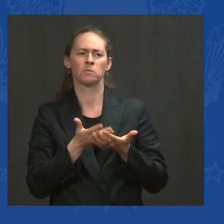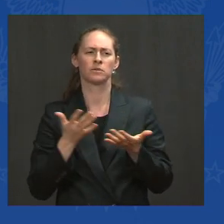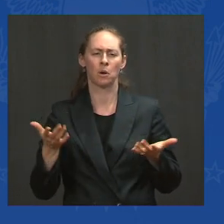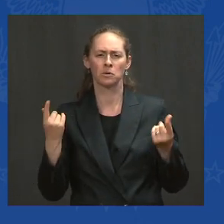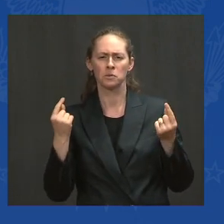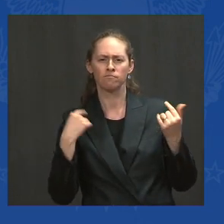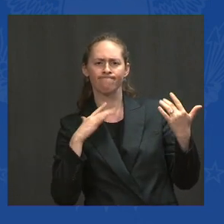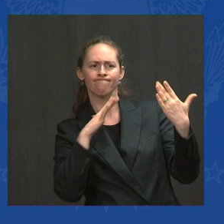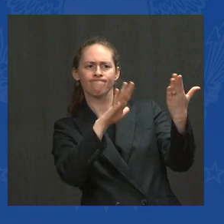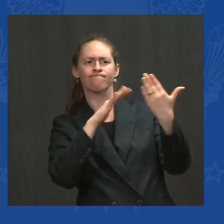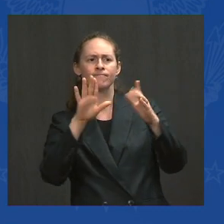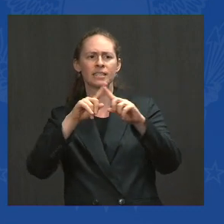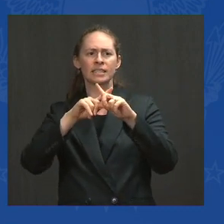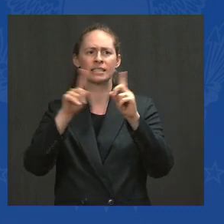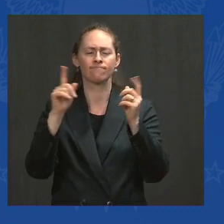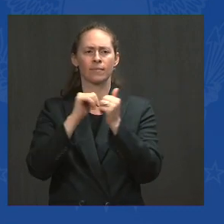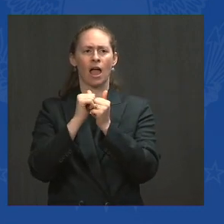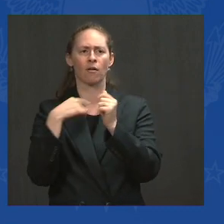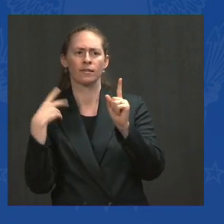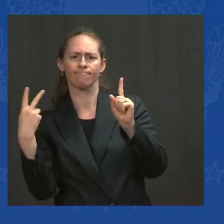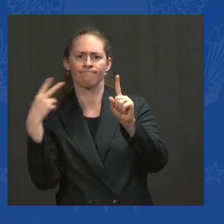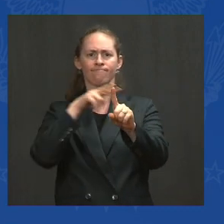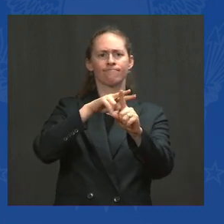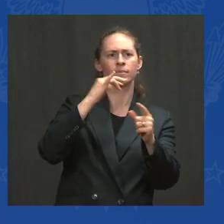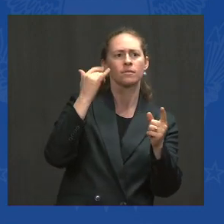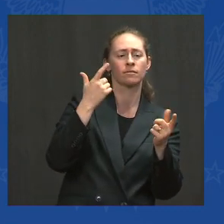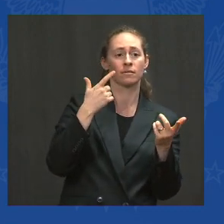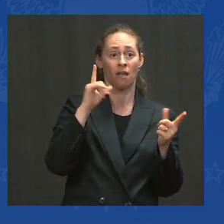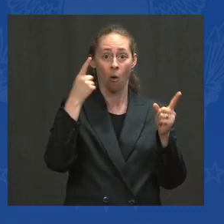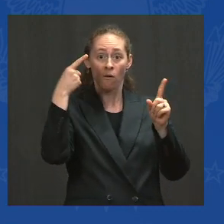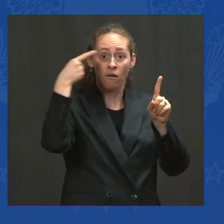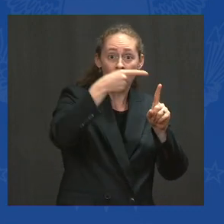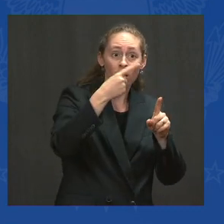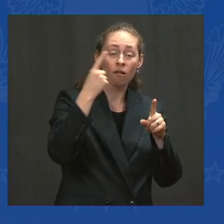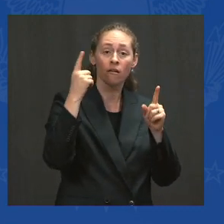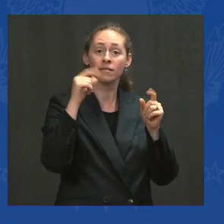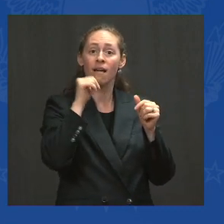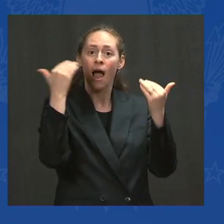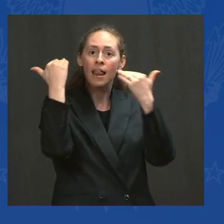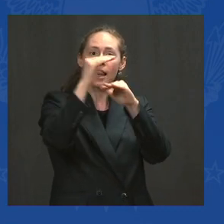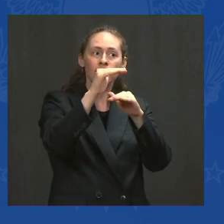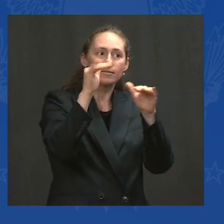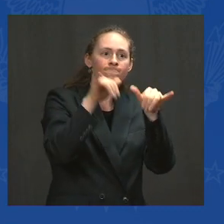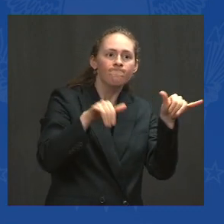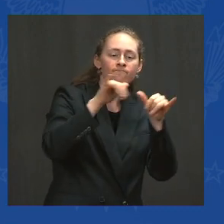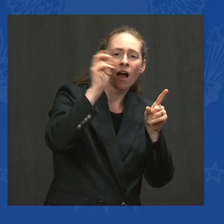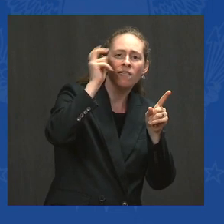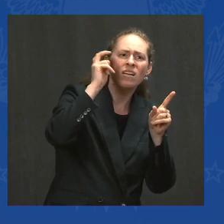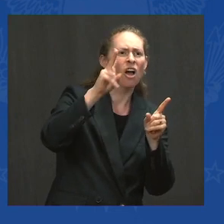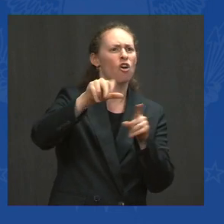threats where they are now significantly higher: in South Asia, the Middle East, and Africa.